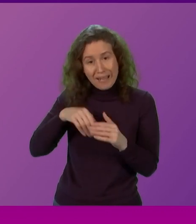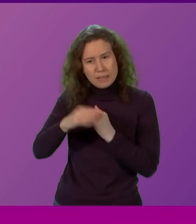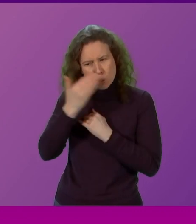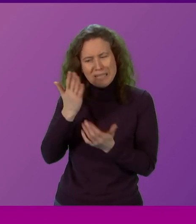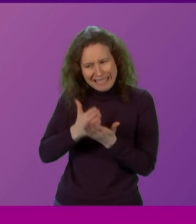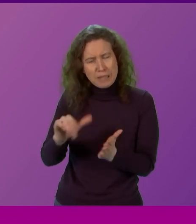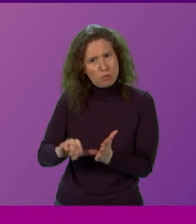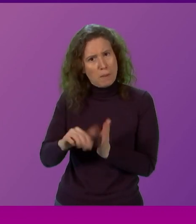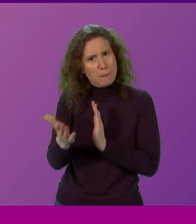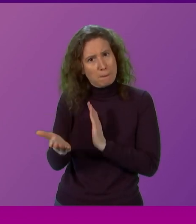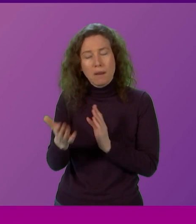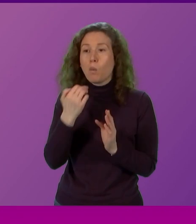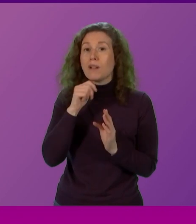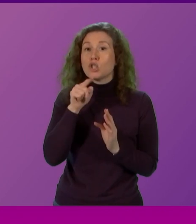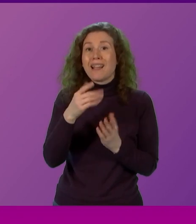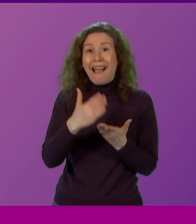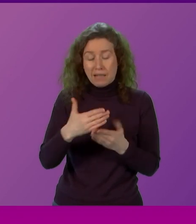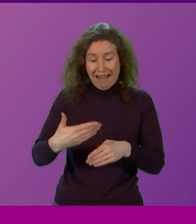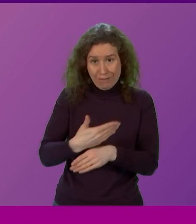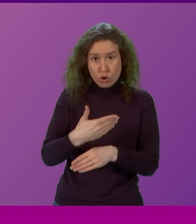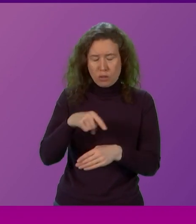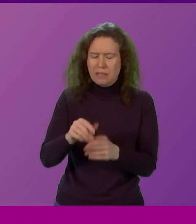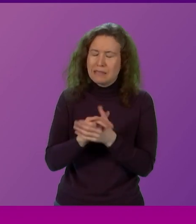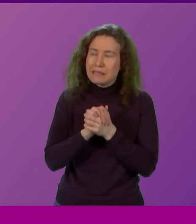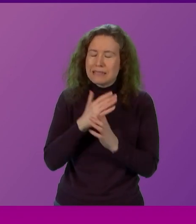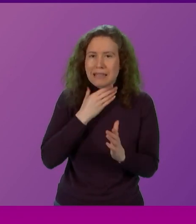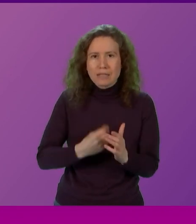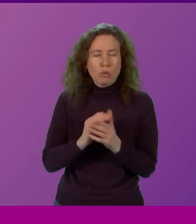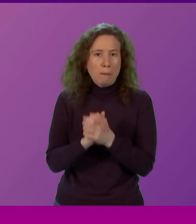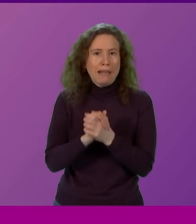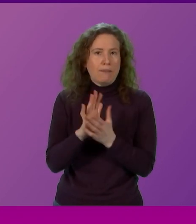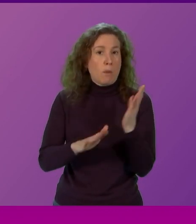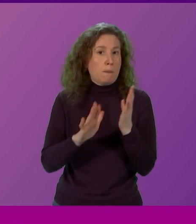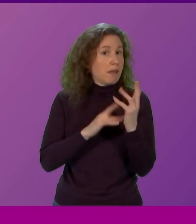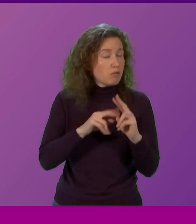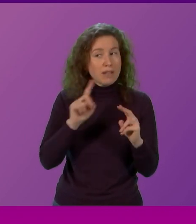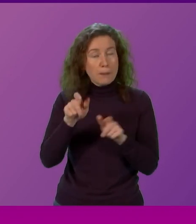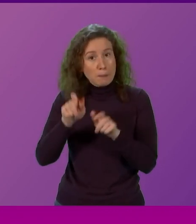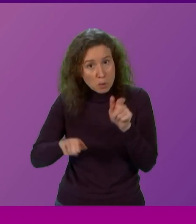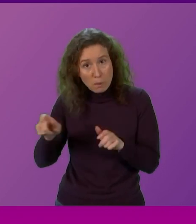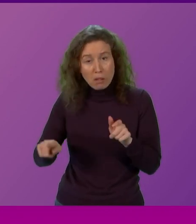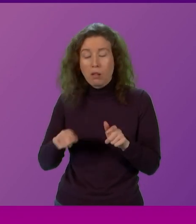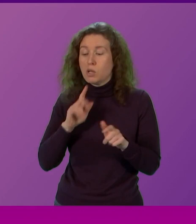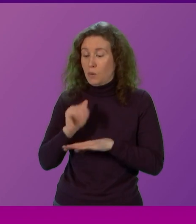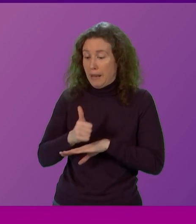and will she act on the desperate pleas from parents and pupils by implementing an enforcement